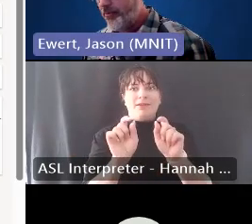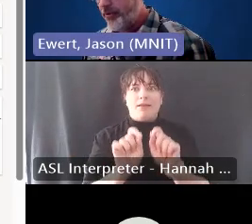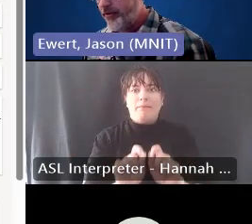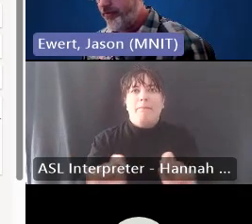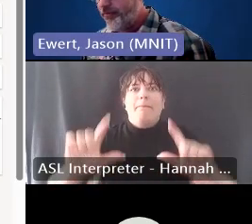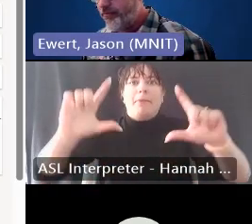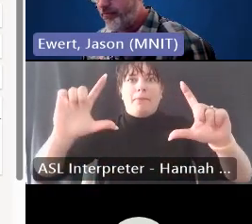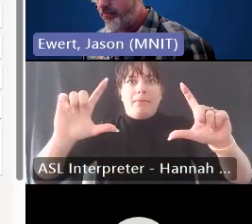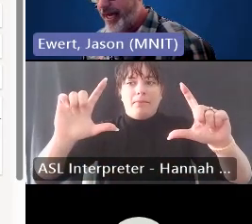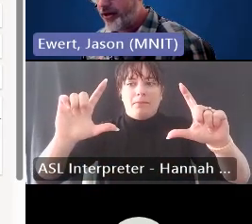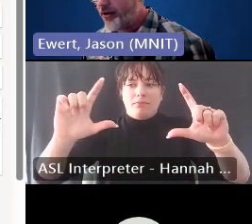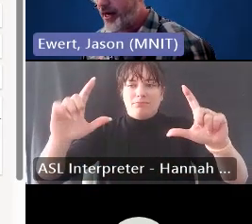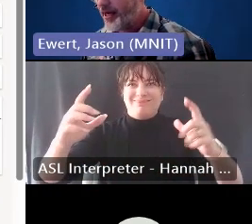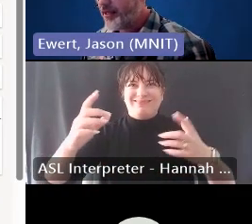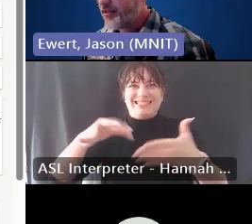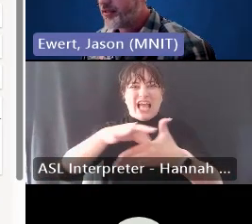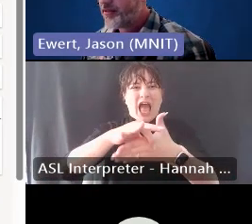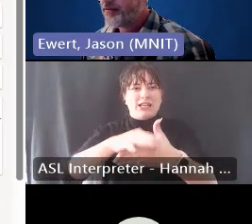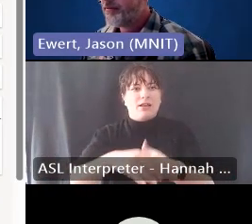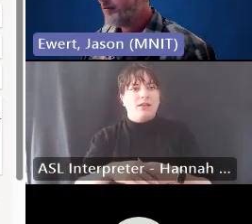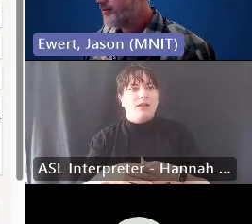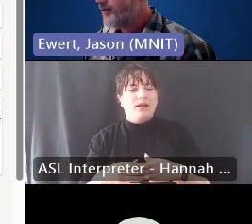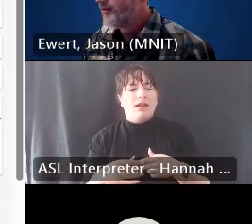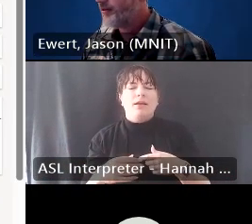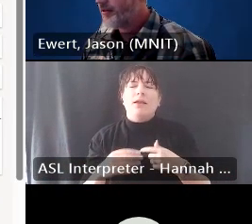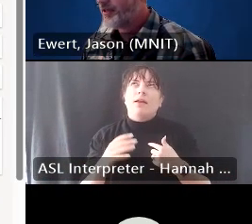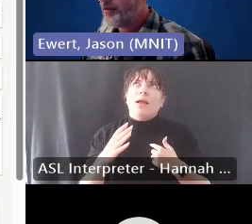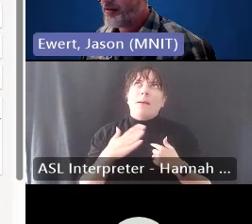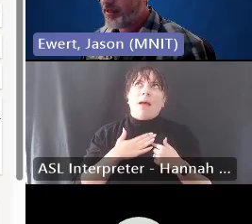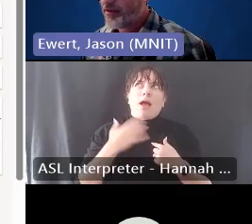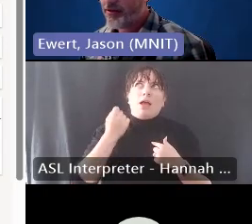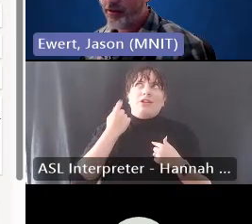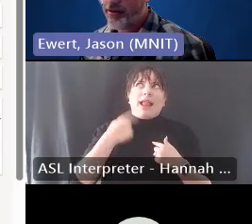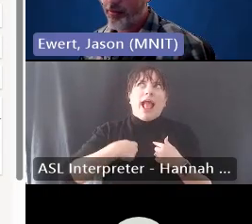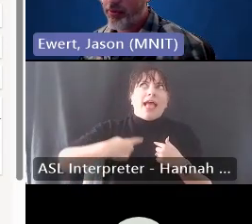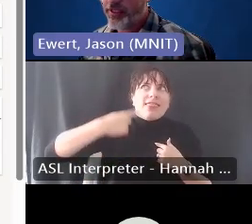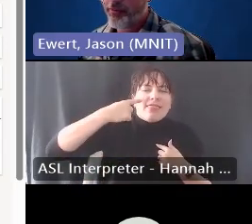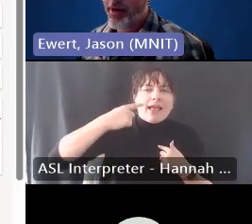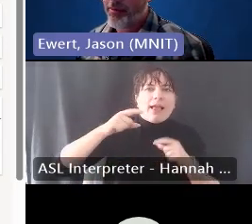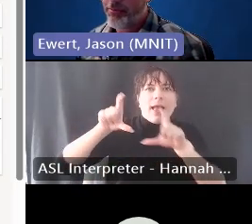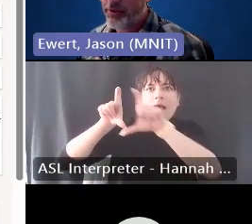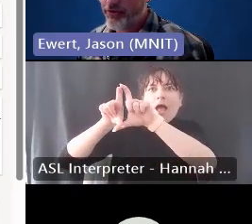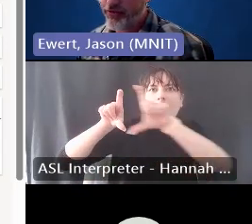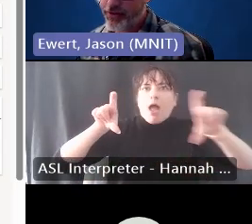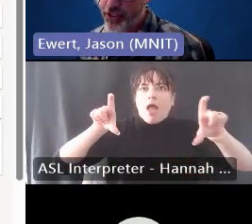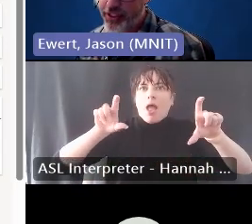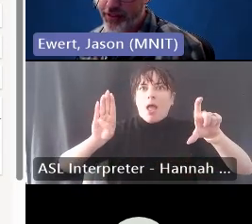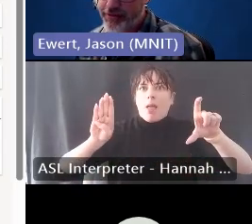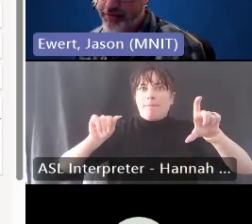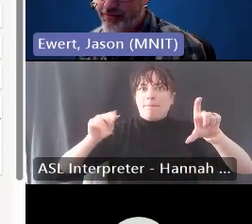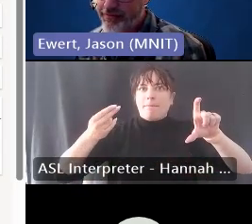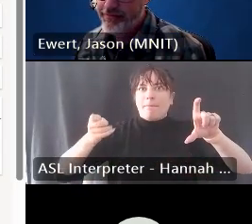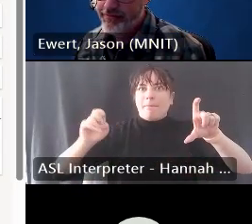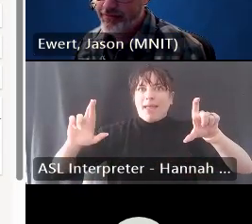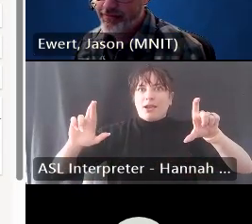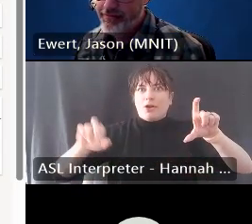I believe banner ads can present problems of just-- Yeah.